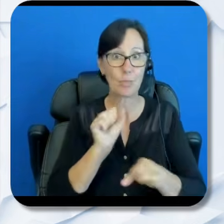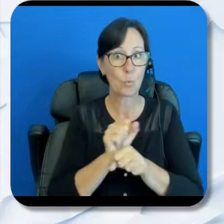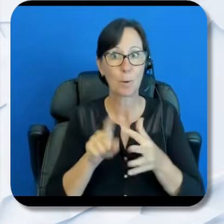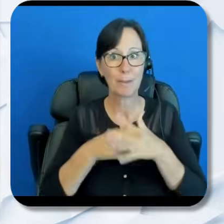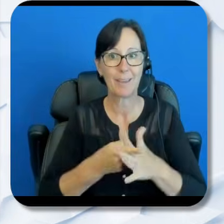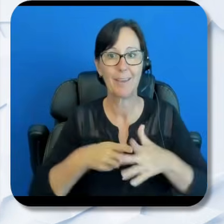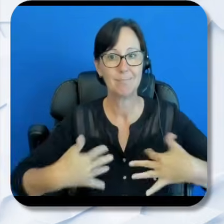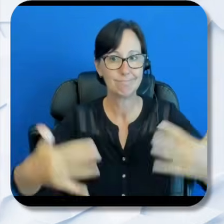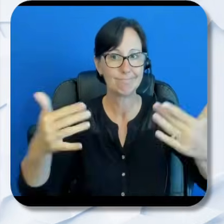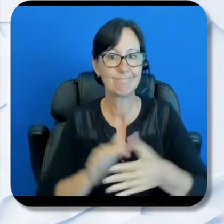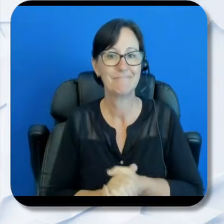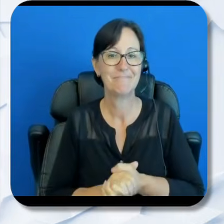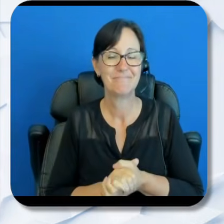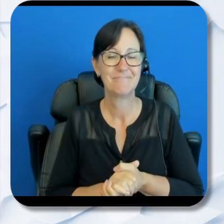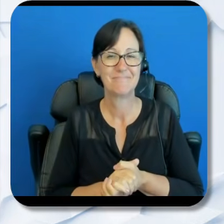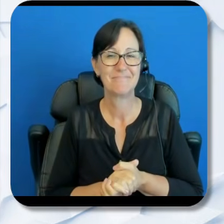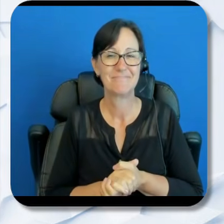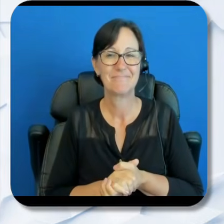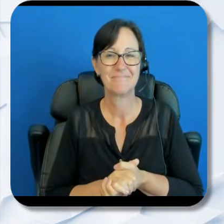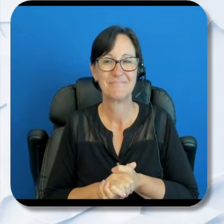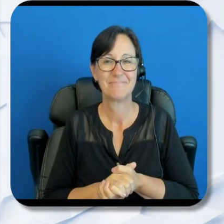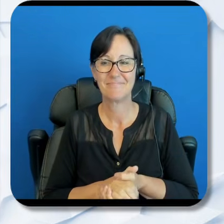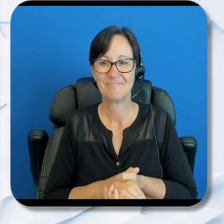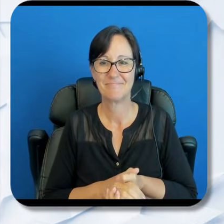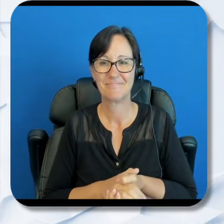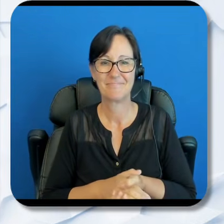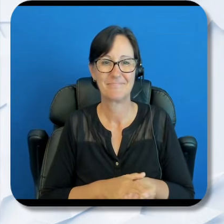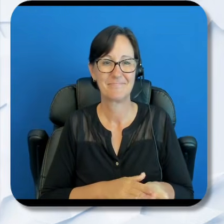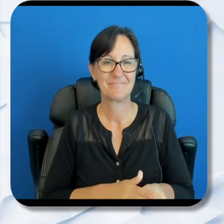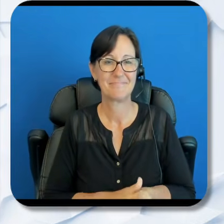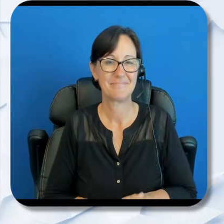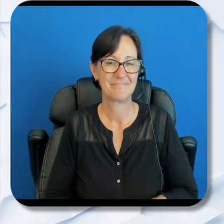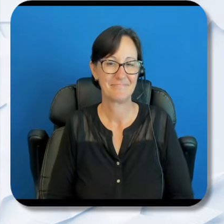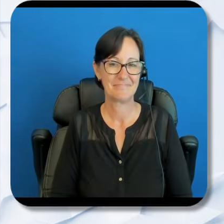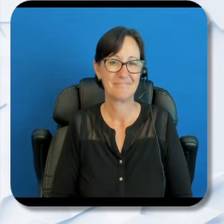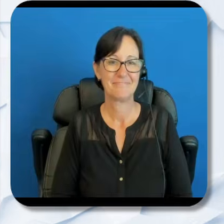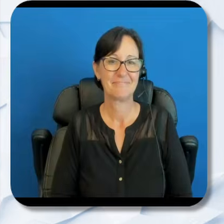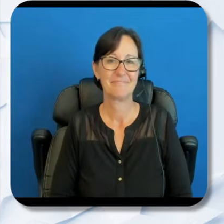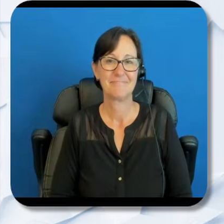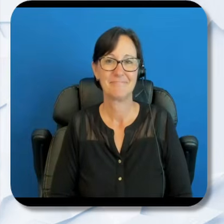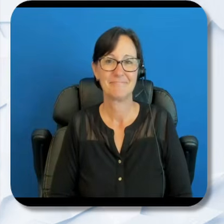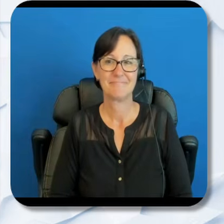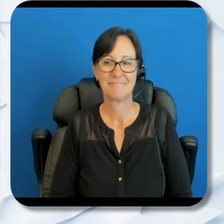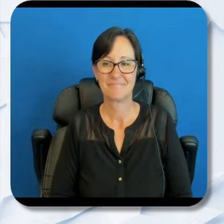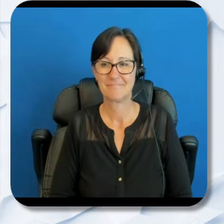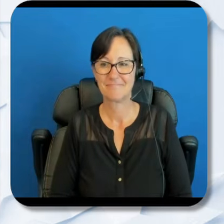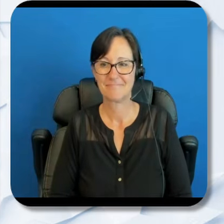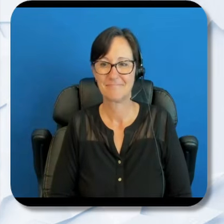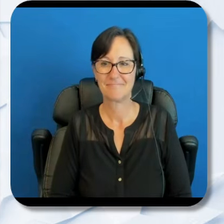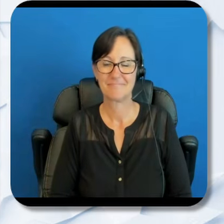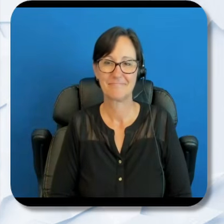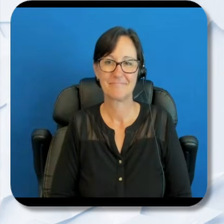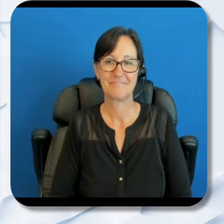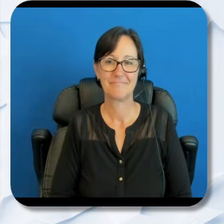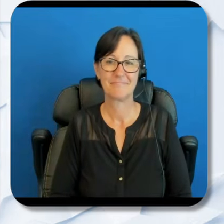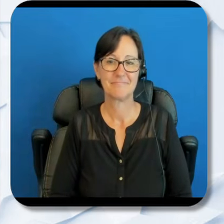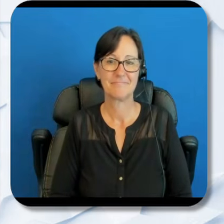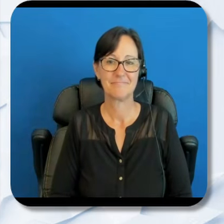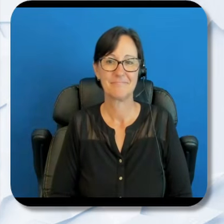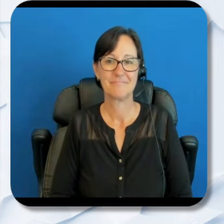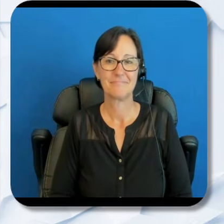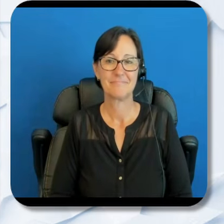[Eric Dunk]